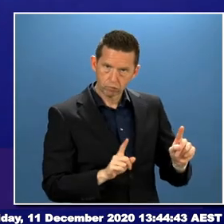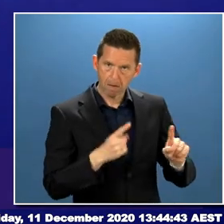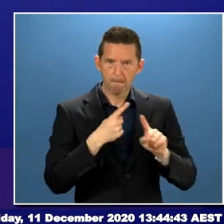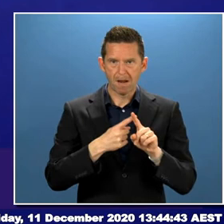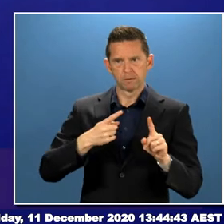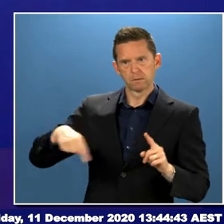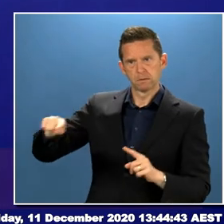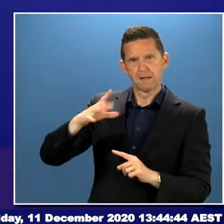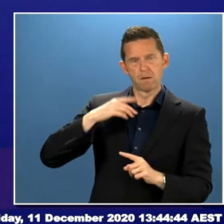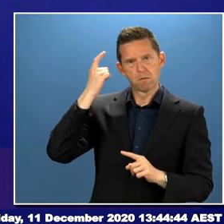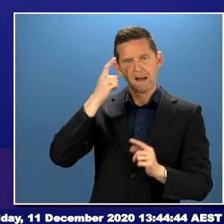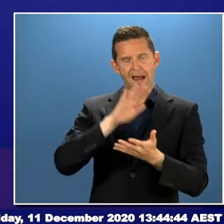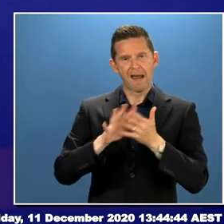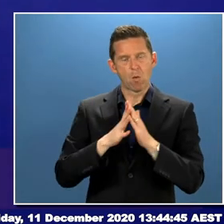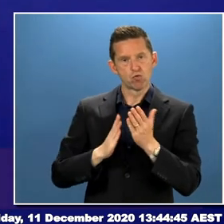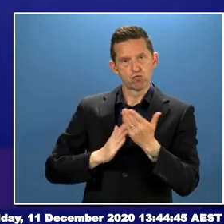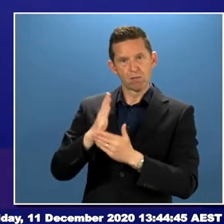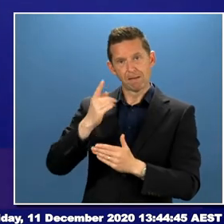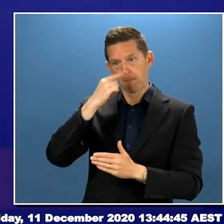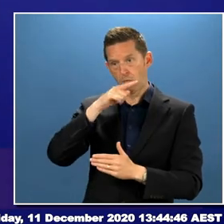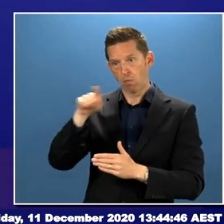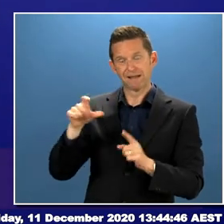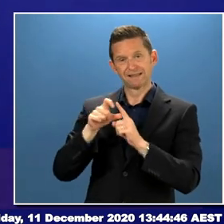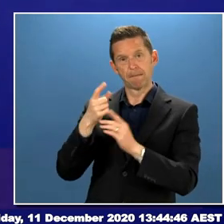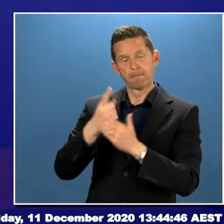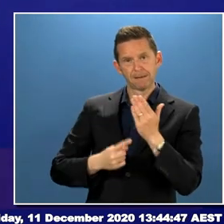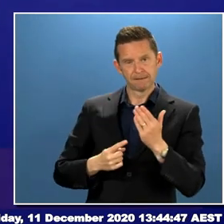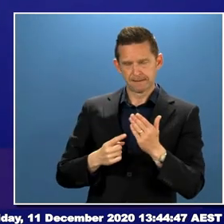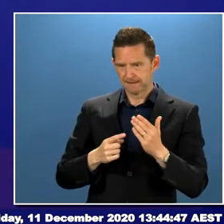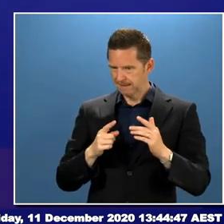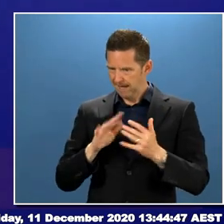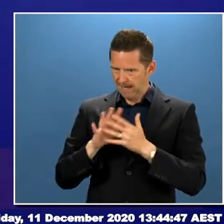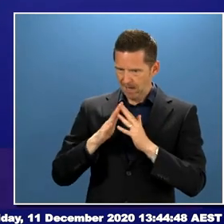people with disability can be more effectively enforced.